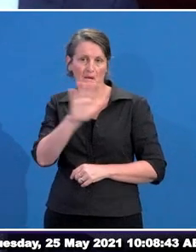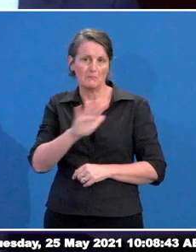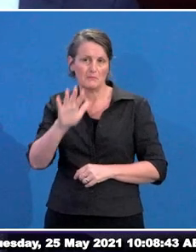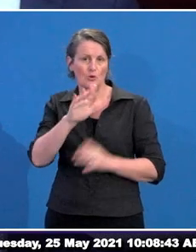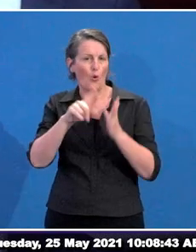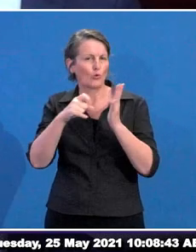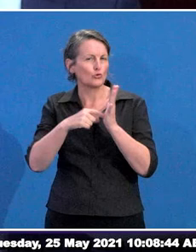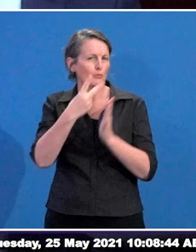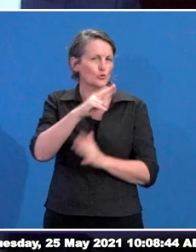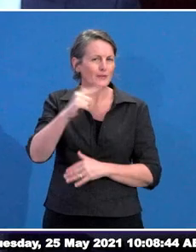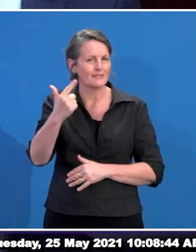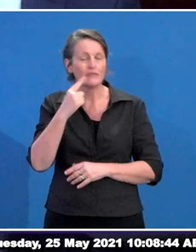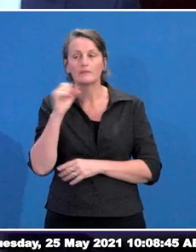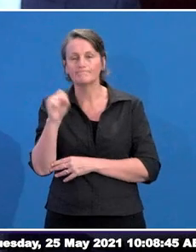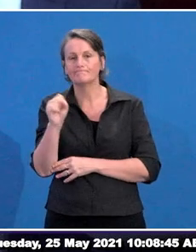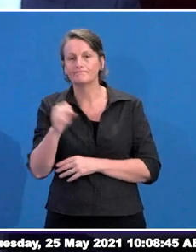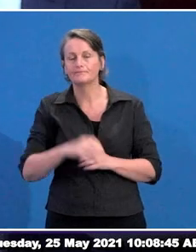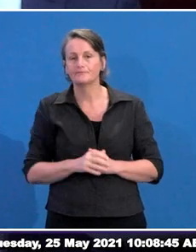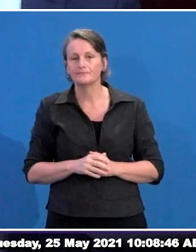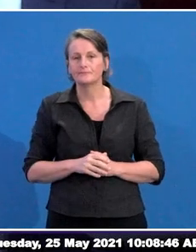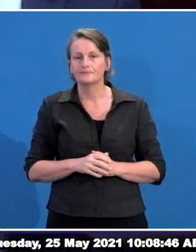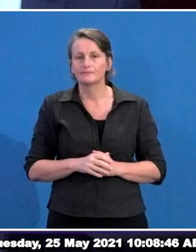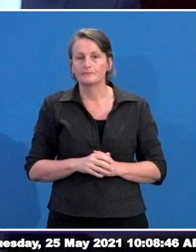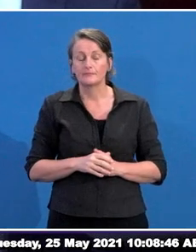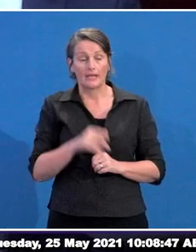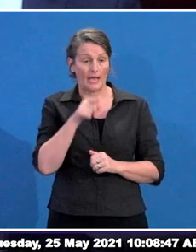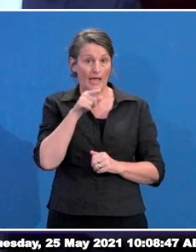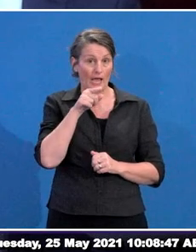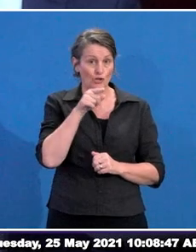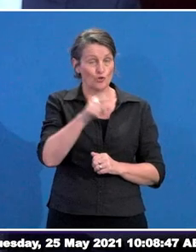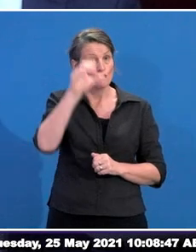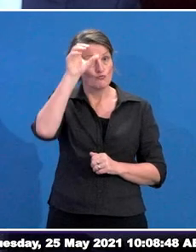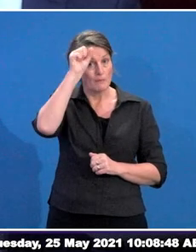Yes. And you also, as you say there, recall a staff member telling you